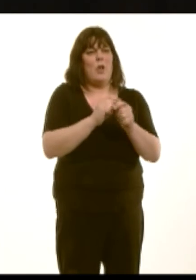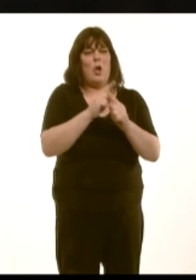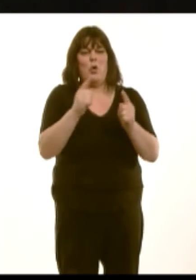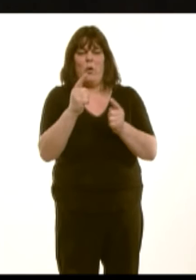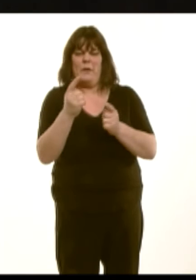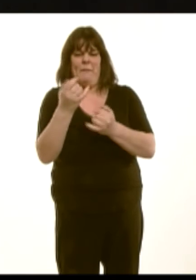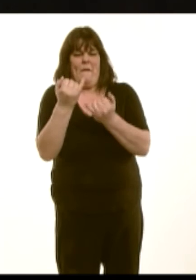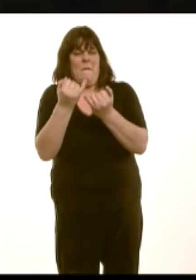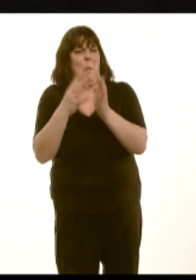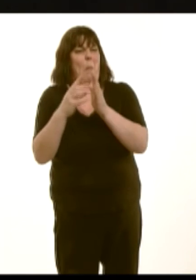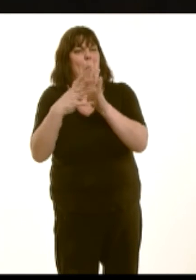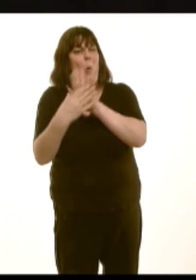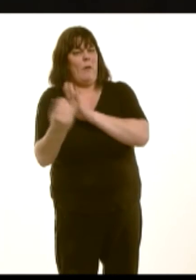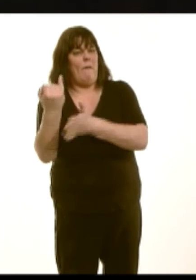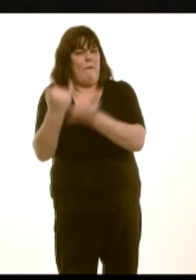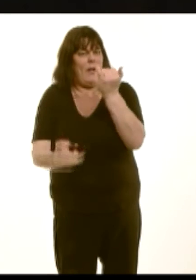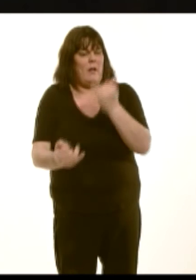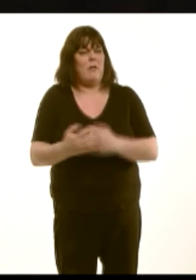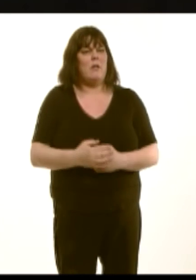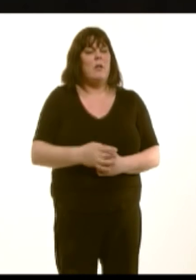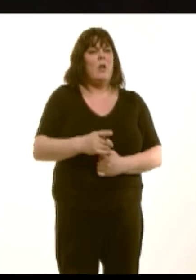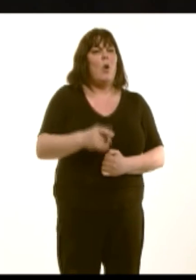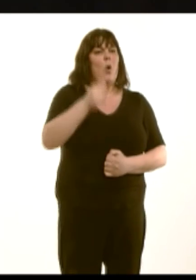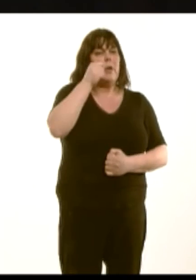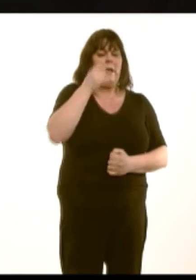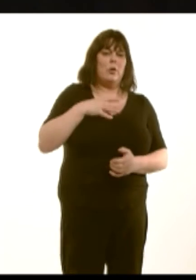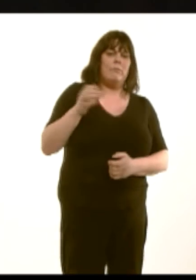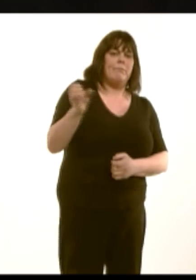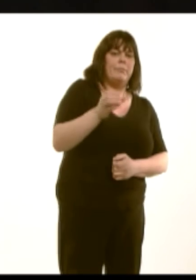Given the high price of engaging professional railway people, rather than civil servants,